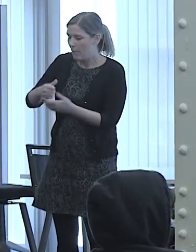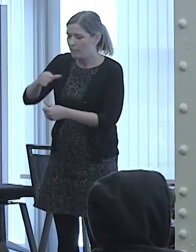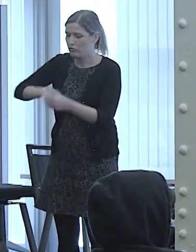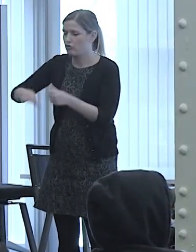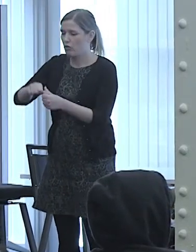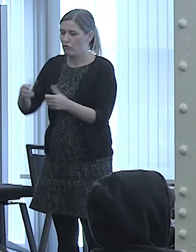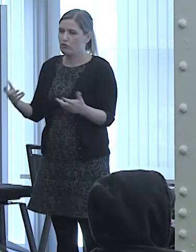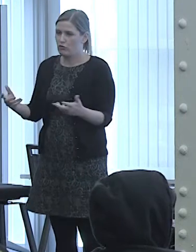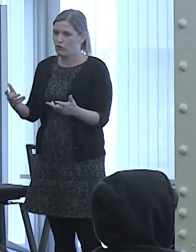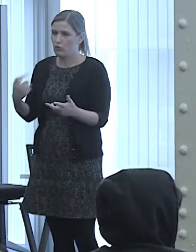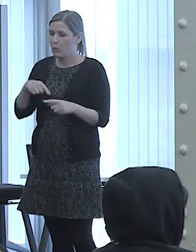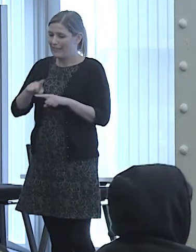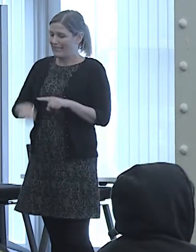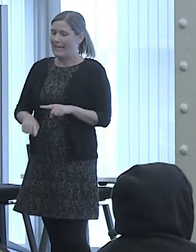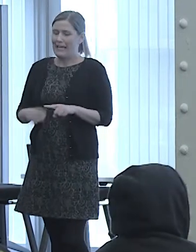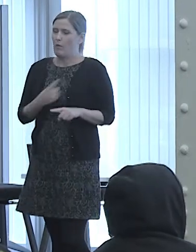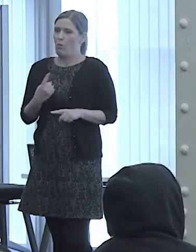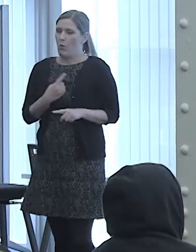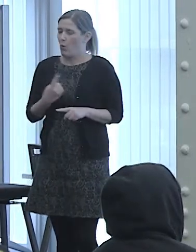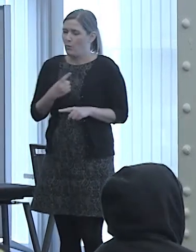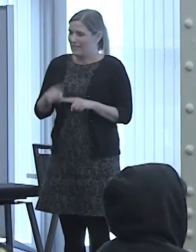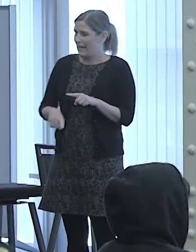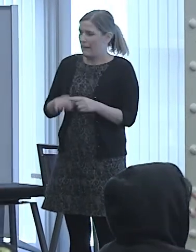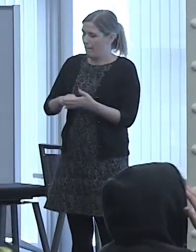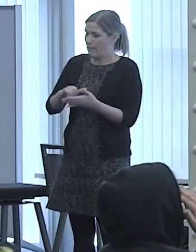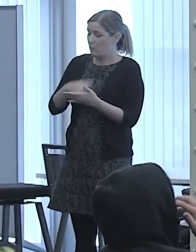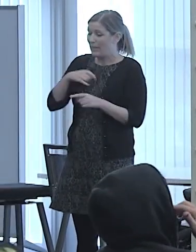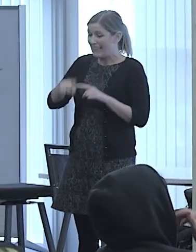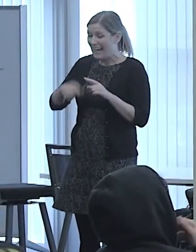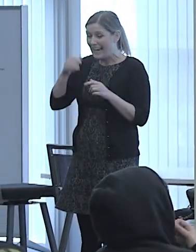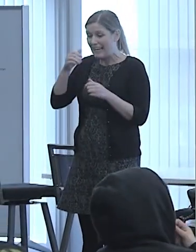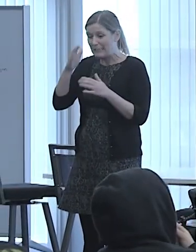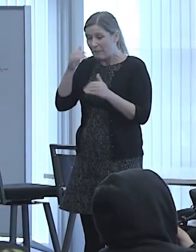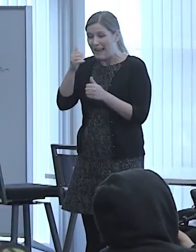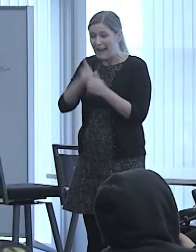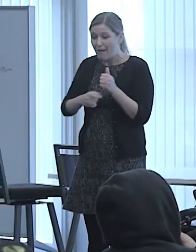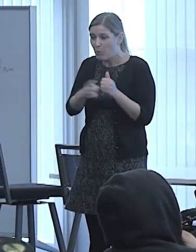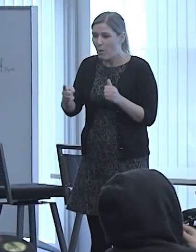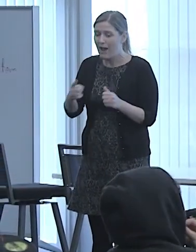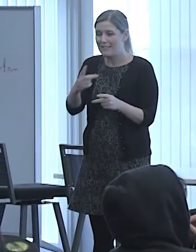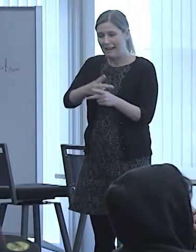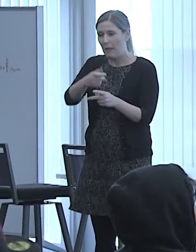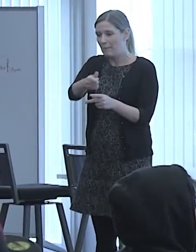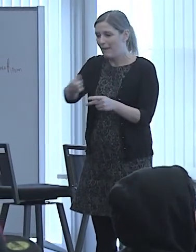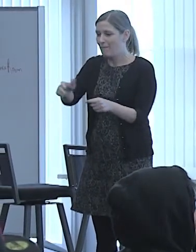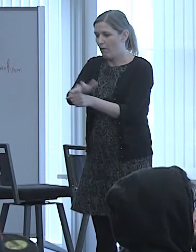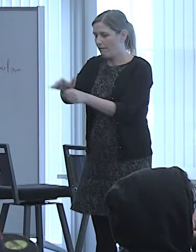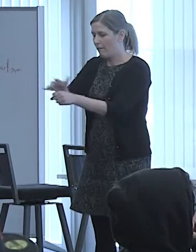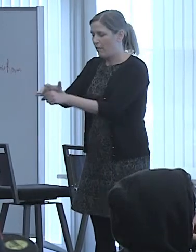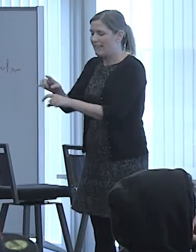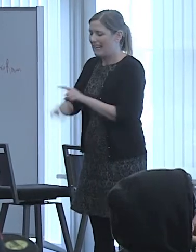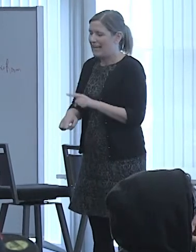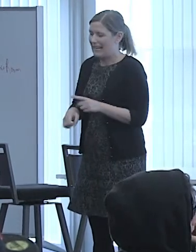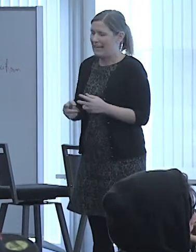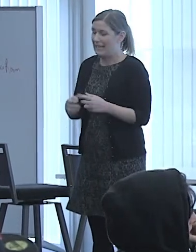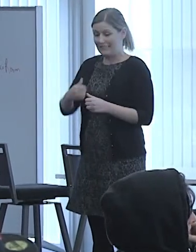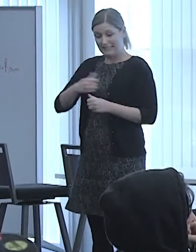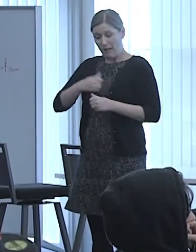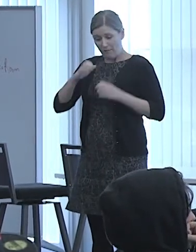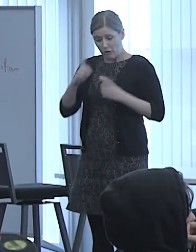We can't go it alone, we can't expect everybody to be able to find everything because self education is important. But it also depends on privilege,